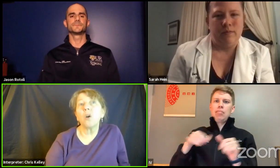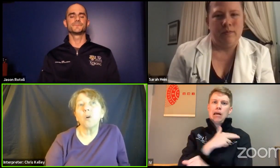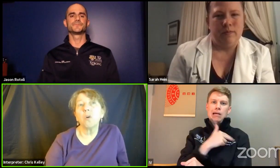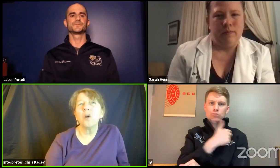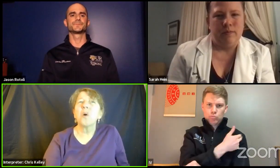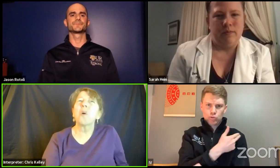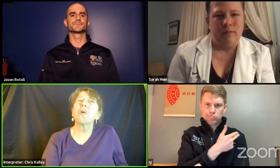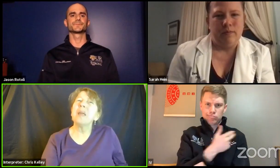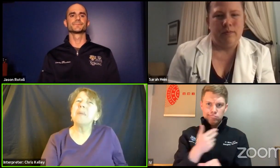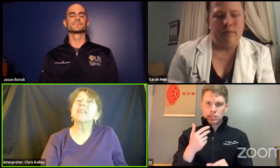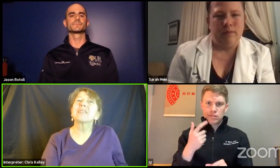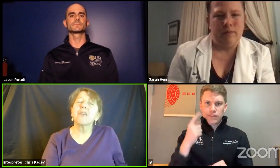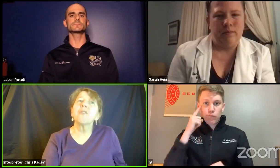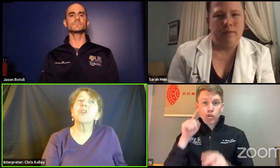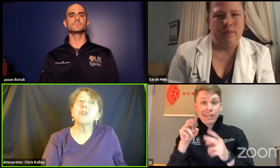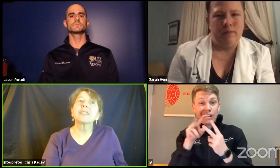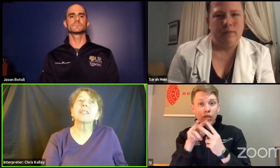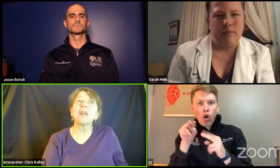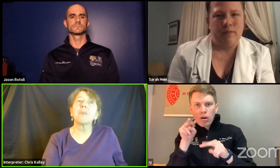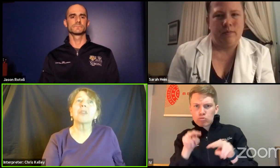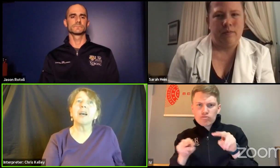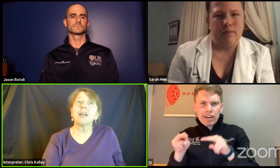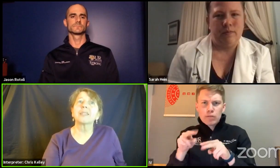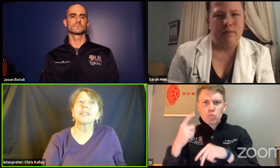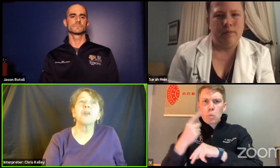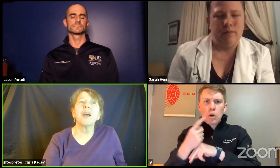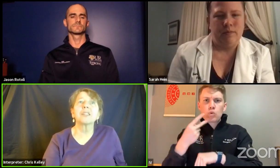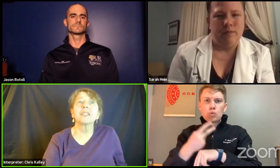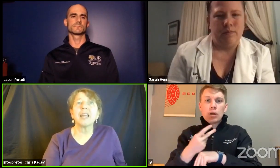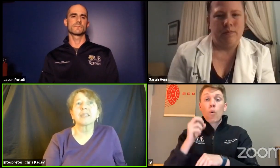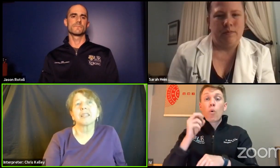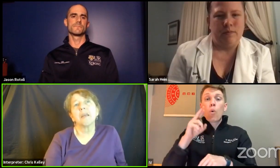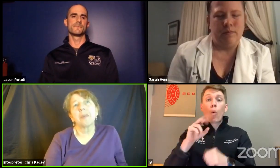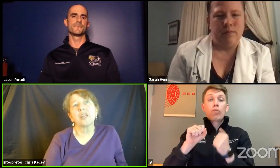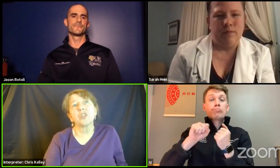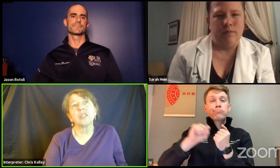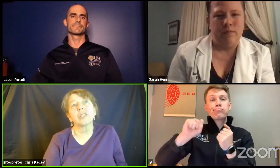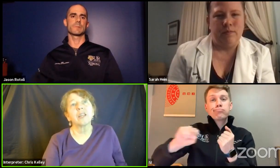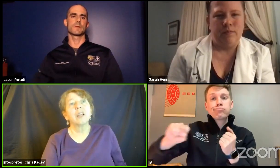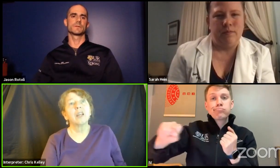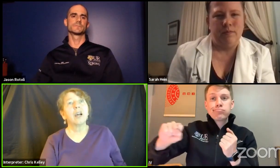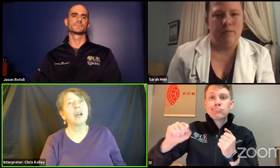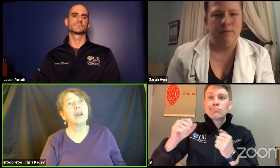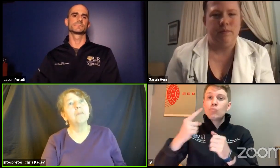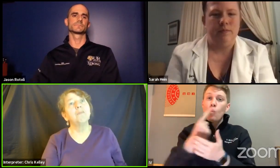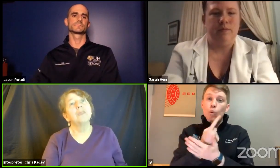or be admitted to the hospital or I have to have surgery? So, what would the next steps be?